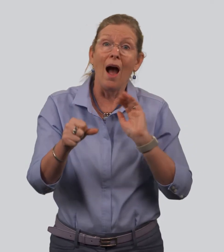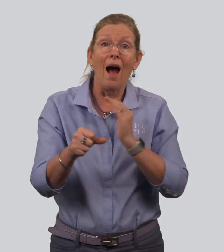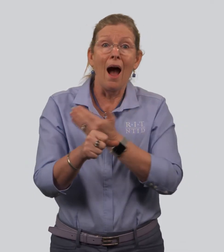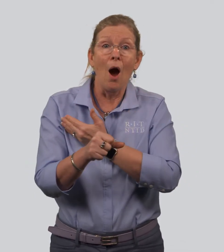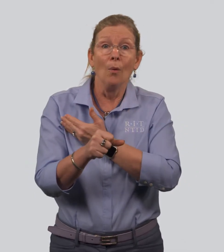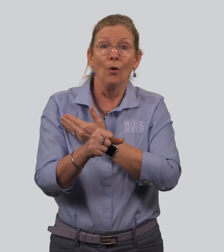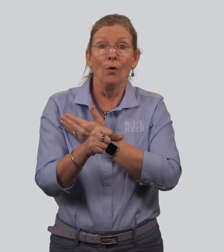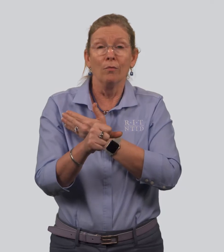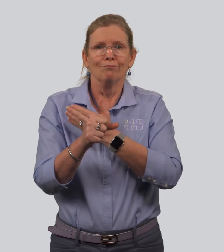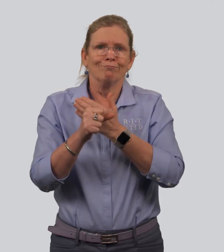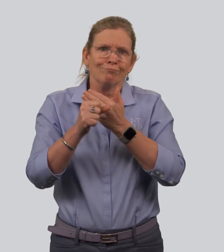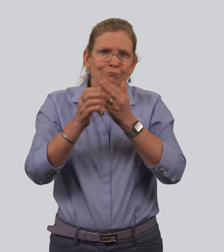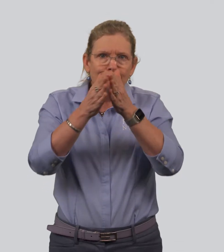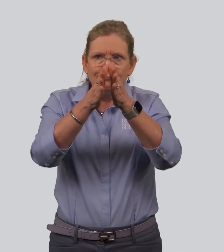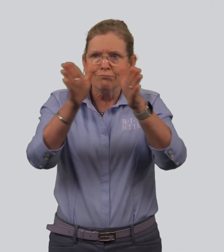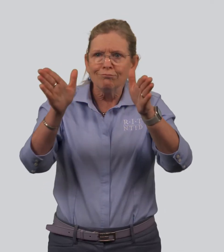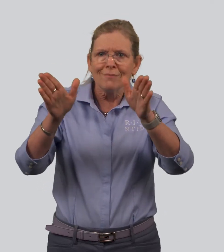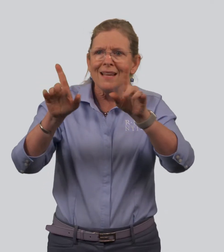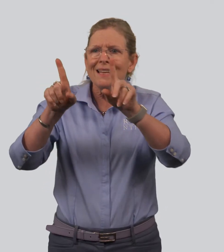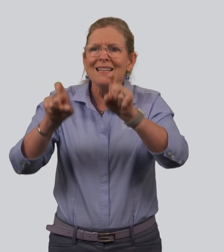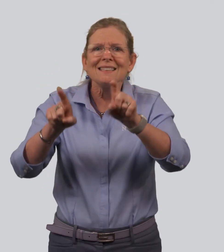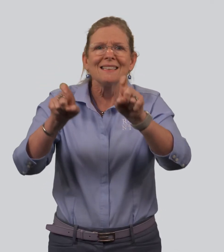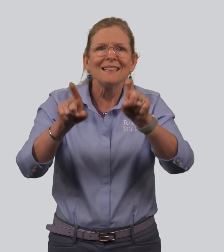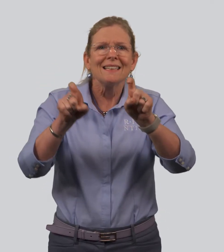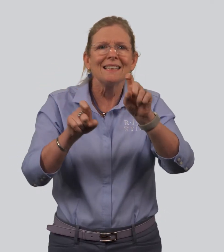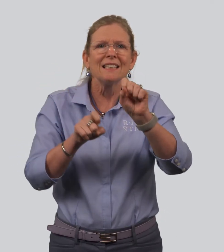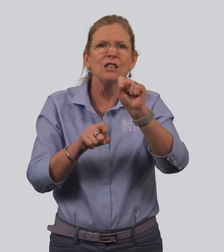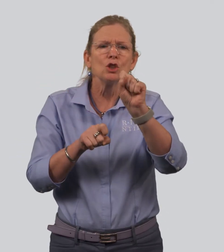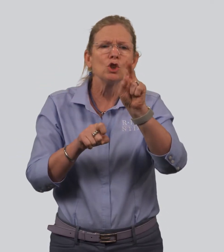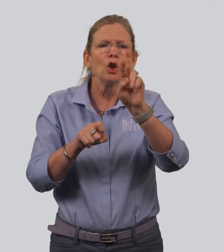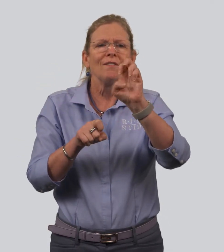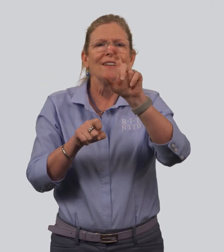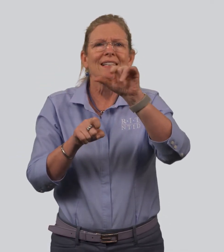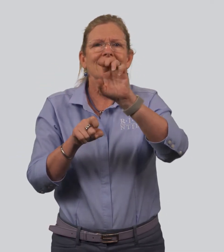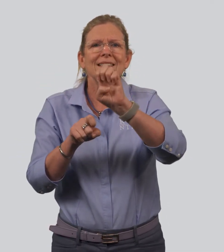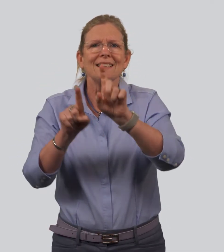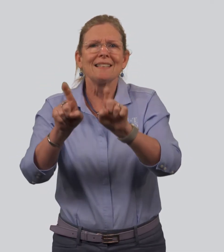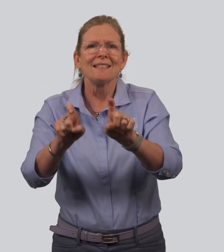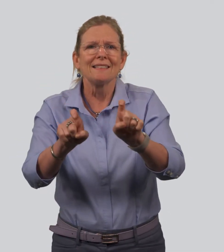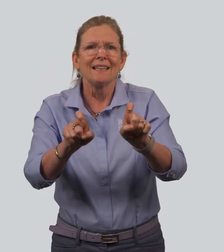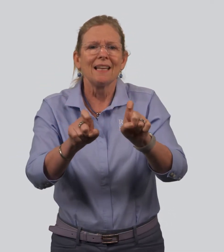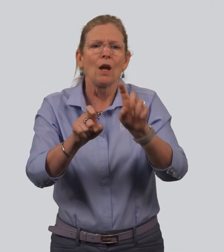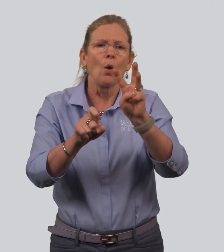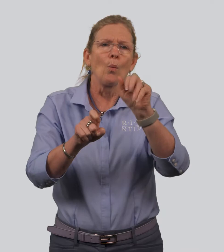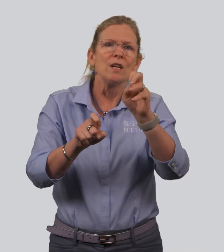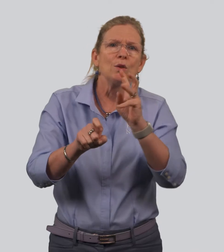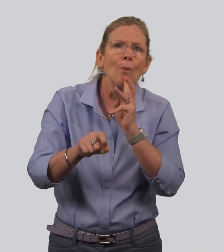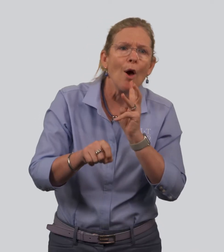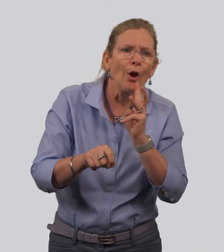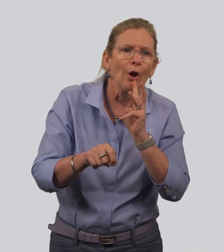Furthermore, our broad surveillance testing through wastewater